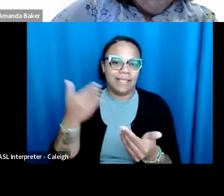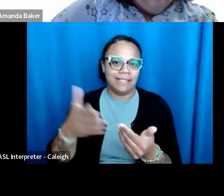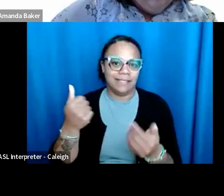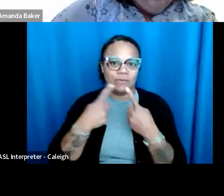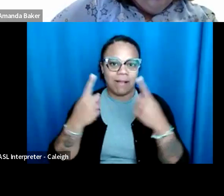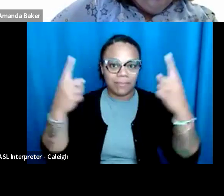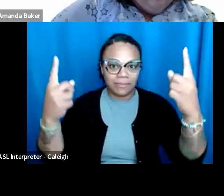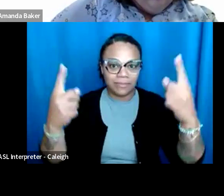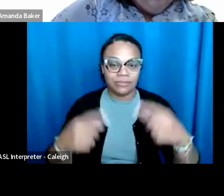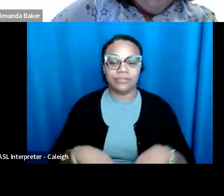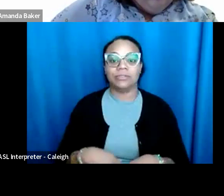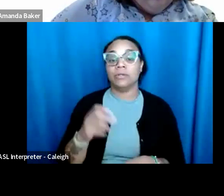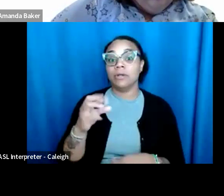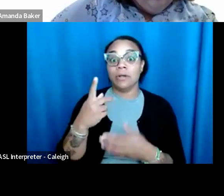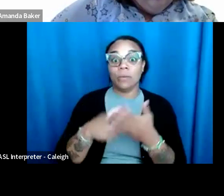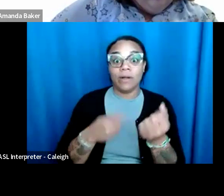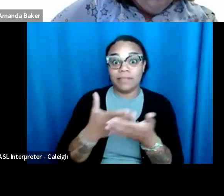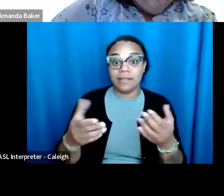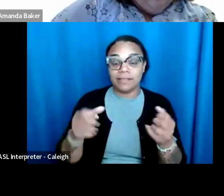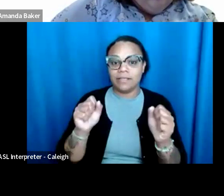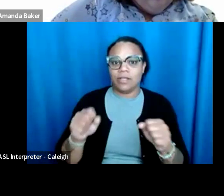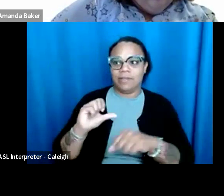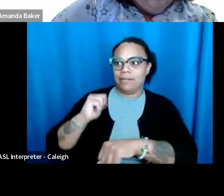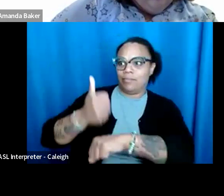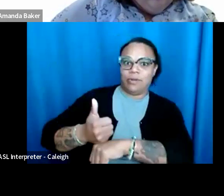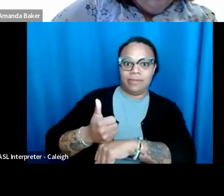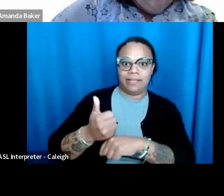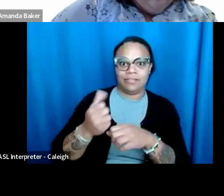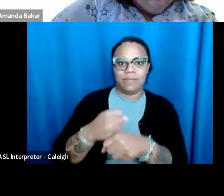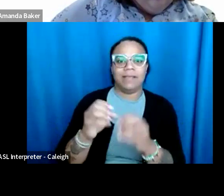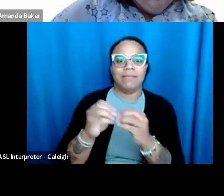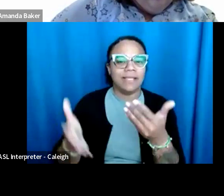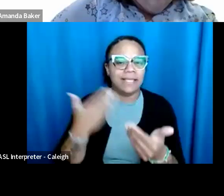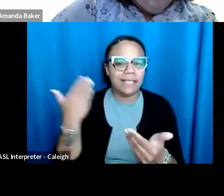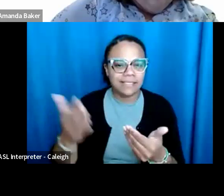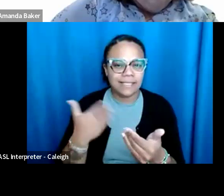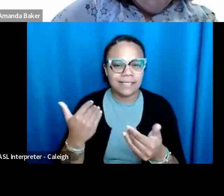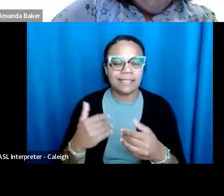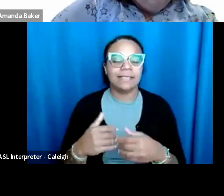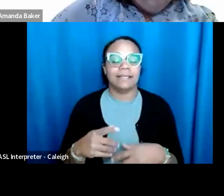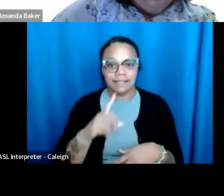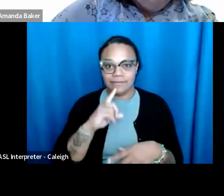or what things could be put in place to make it easier. Because it's an ongoing process,